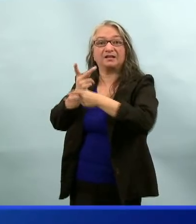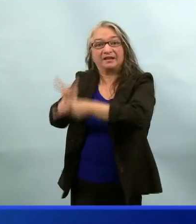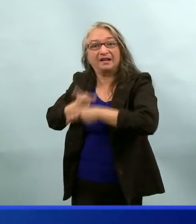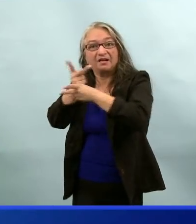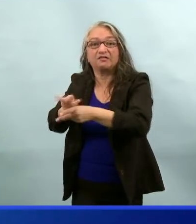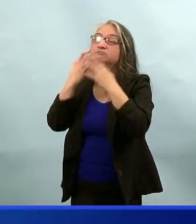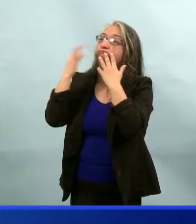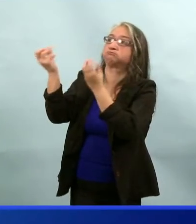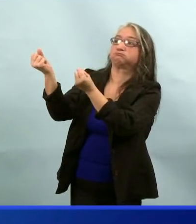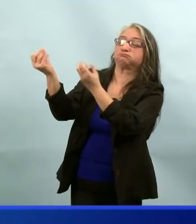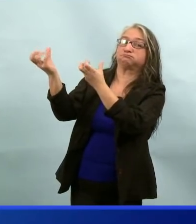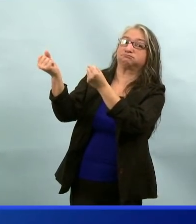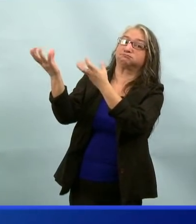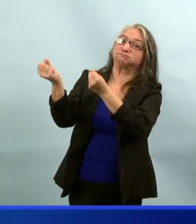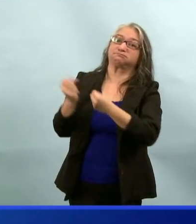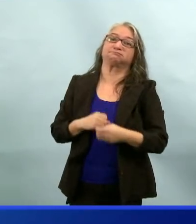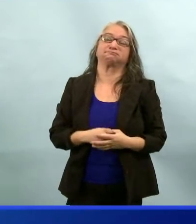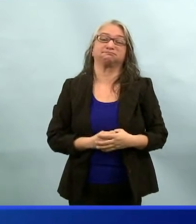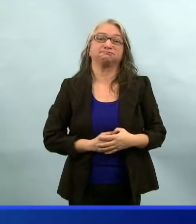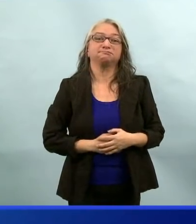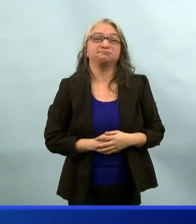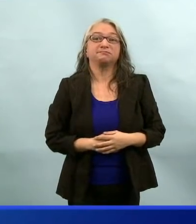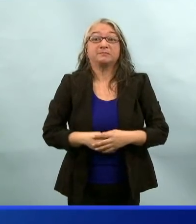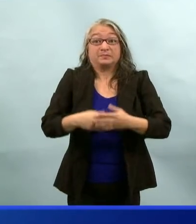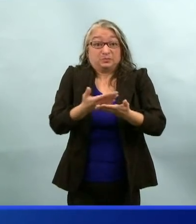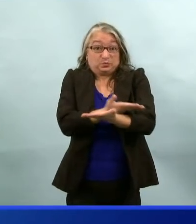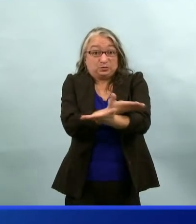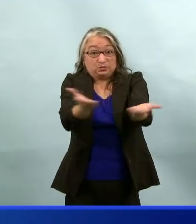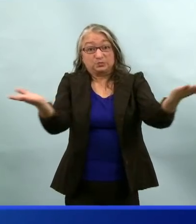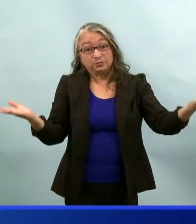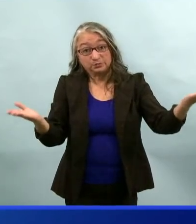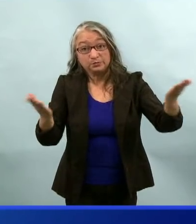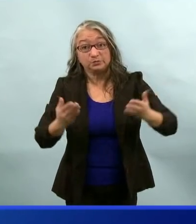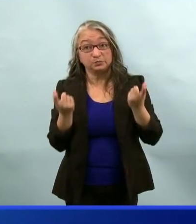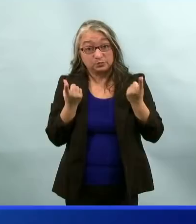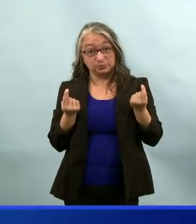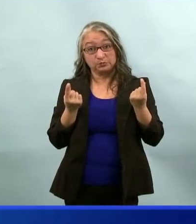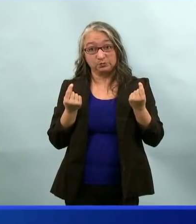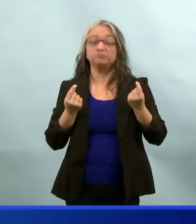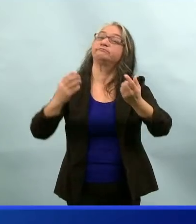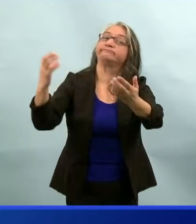are doing your part getting vaccinated and following all of the public health guidelines